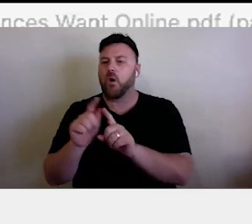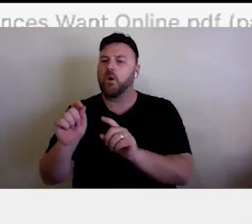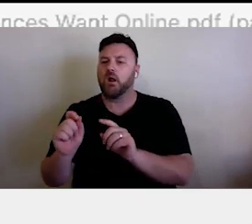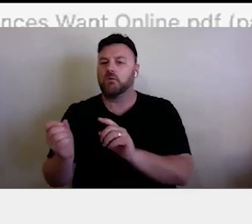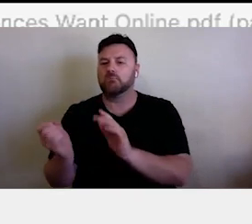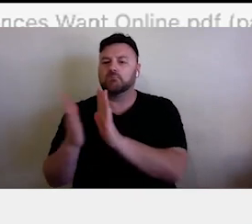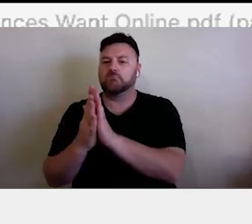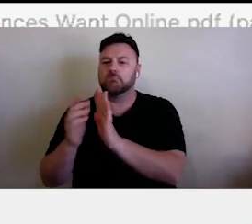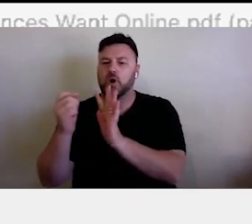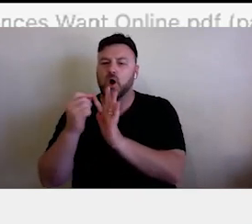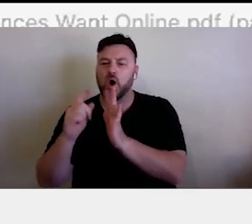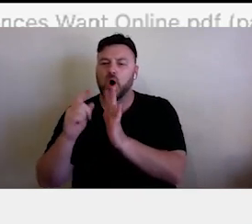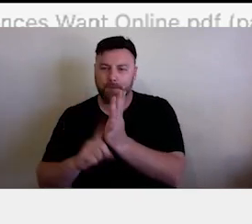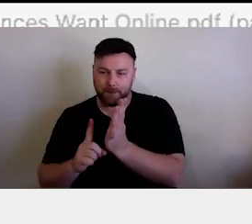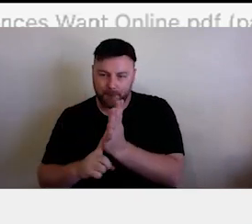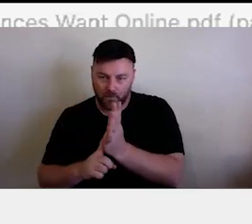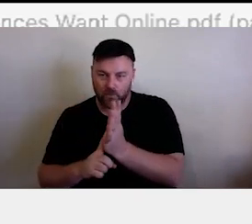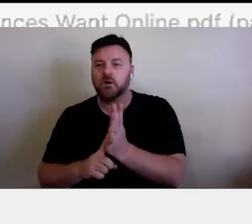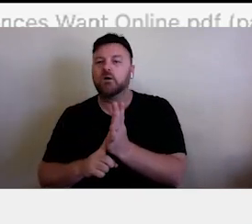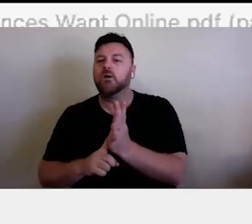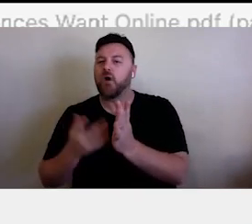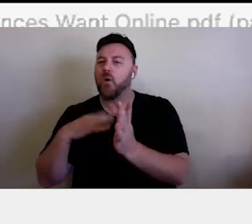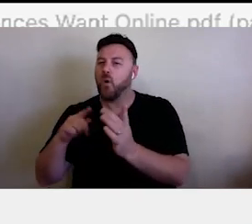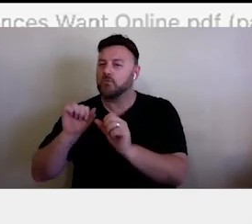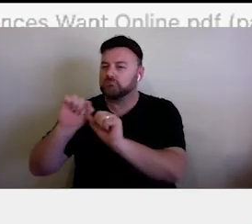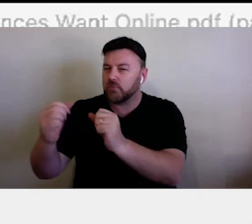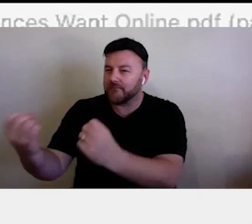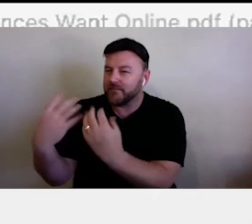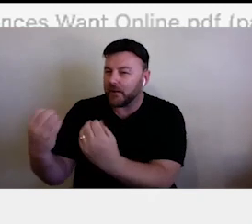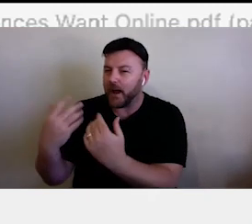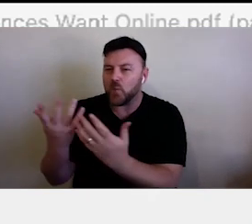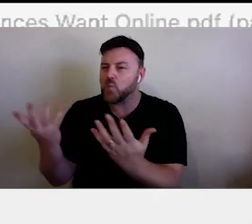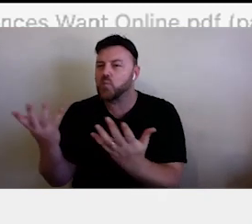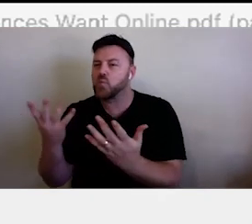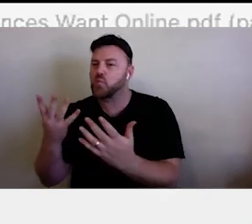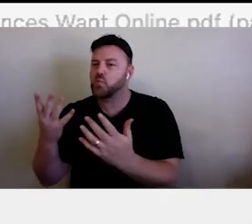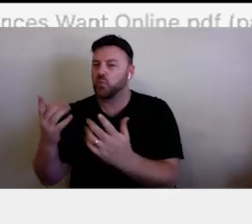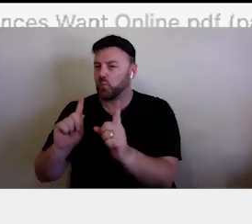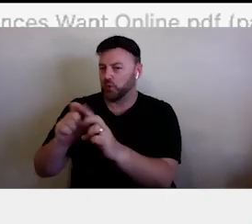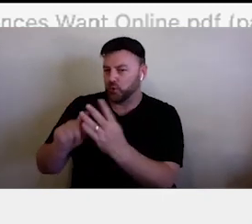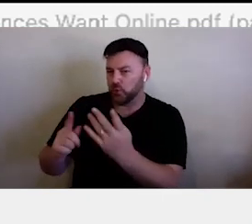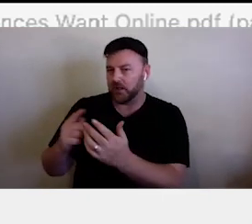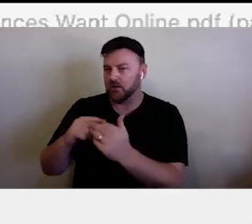digital work online. But I just want to say basically that a decision to